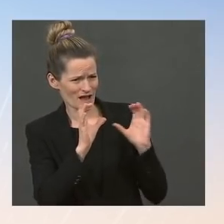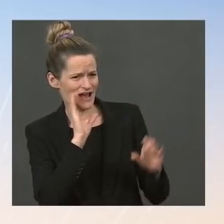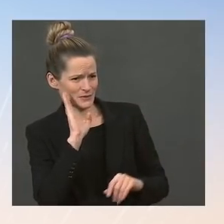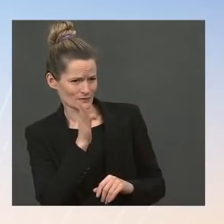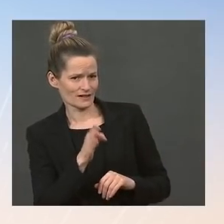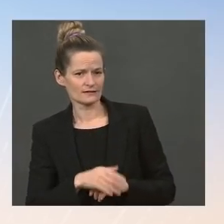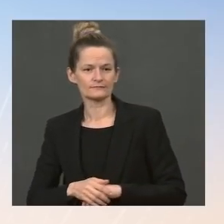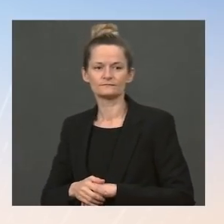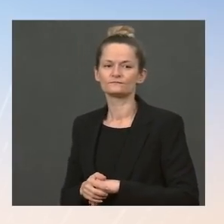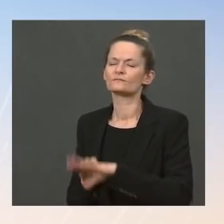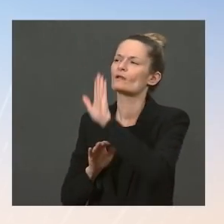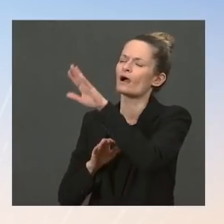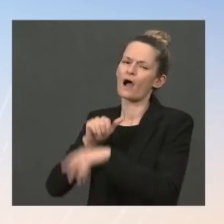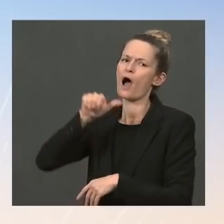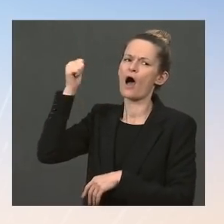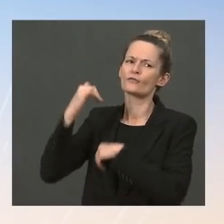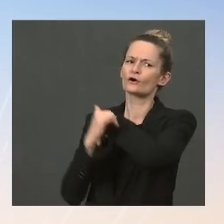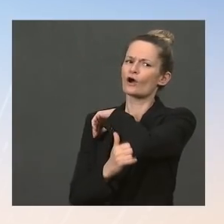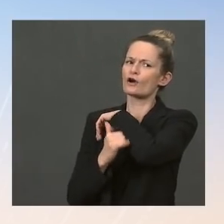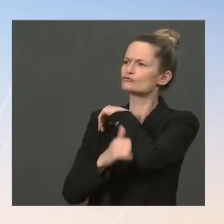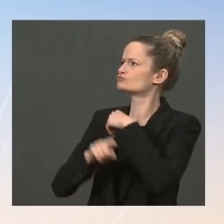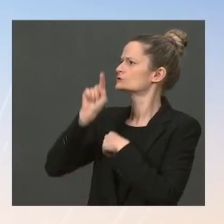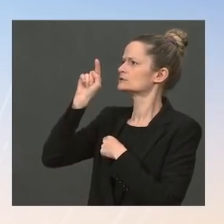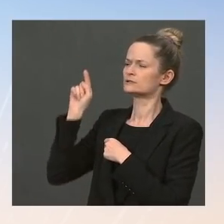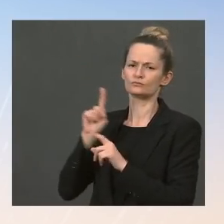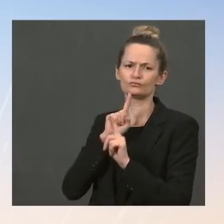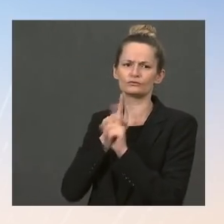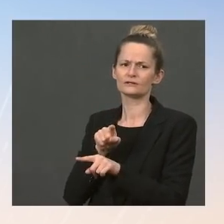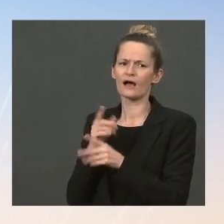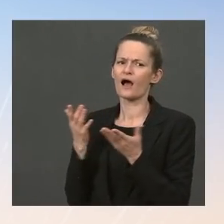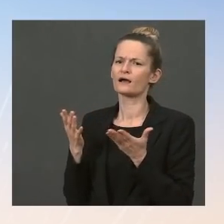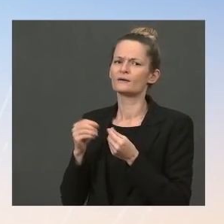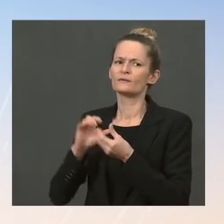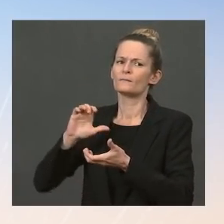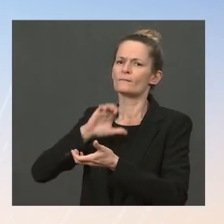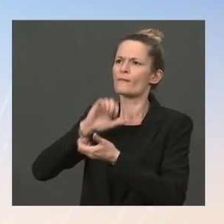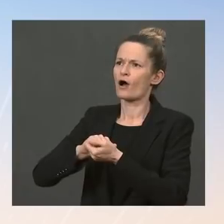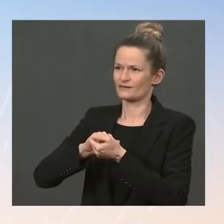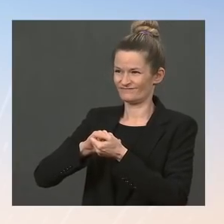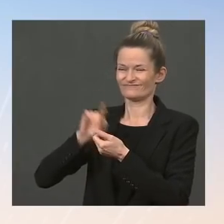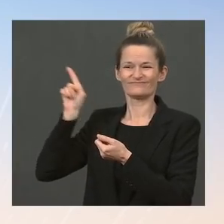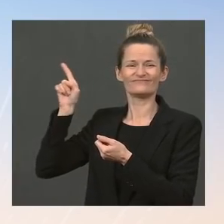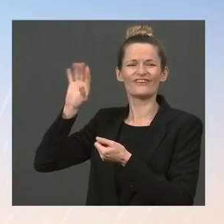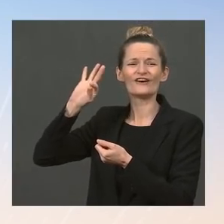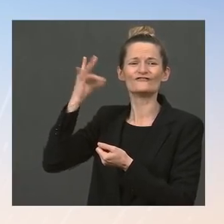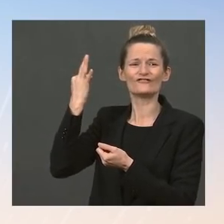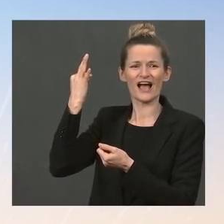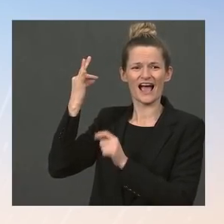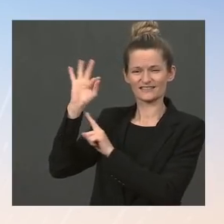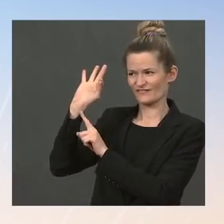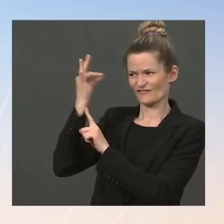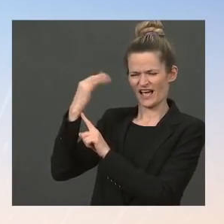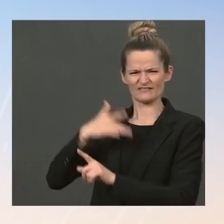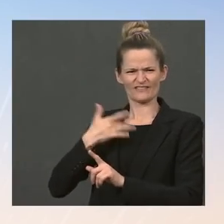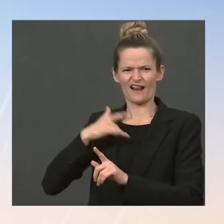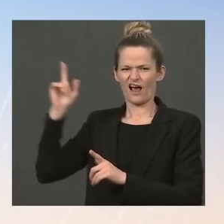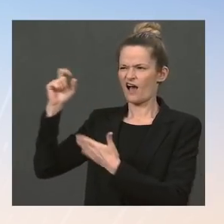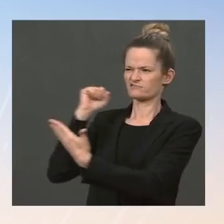is France. The French Foreign Minister deemed it a, quote, "stab in the back," compared it to a "unilateral" decision like the ones